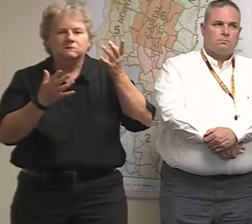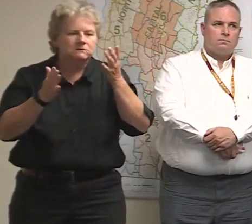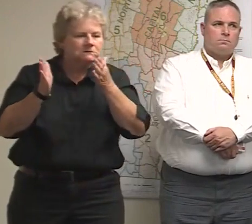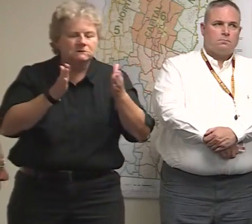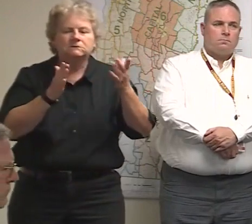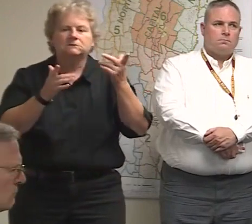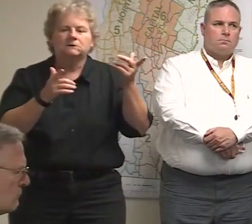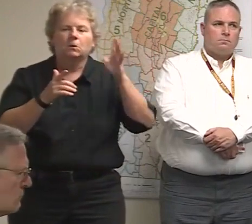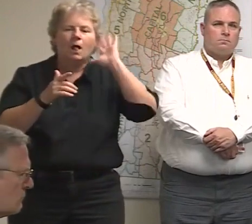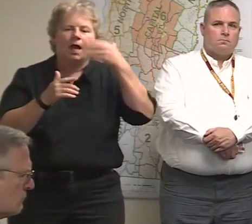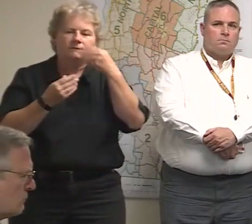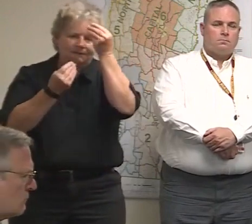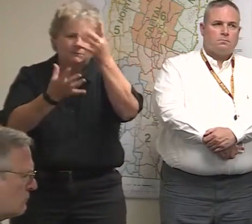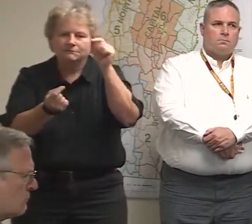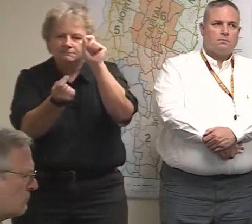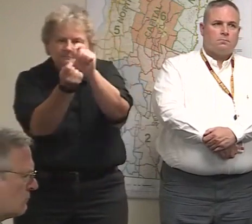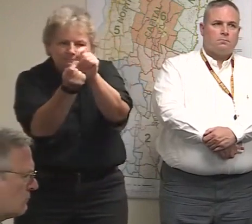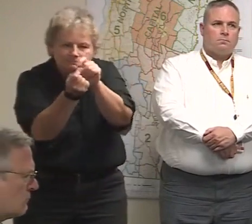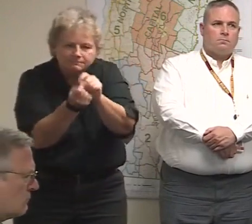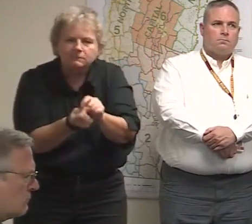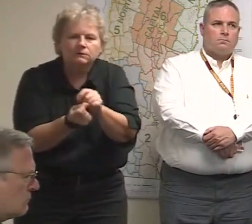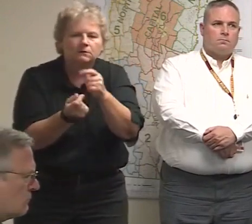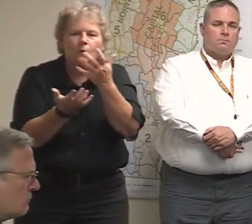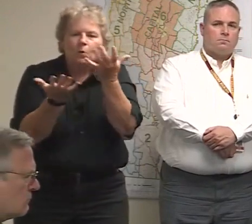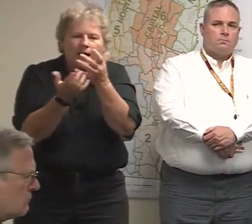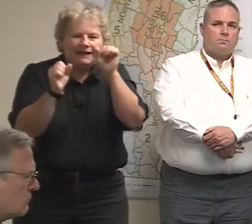WE’RE ALSO WORKING CLOSELY. WE’RE REACHING OUT TODAY.